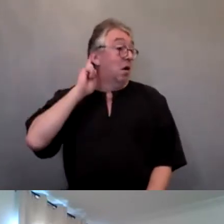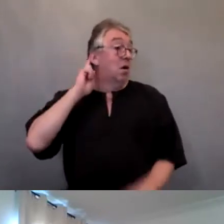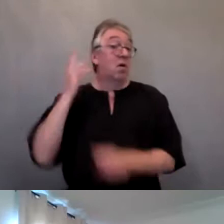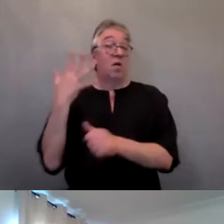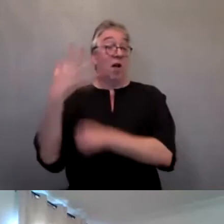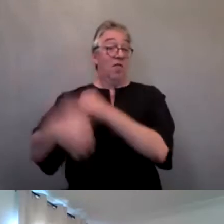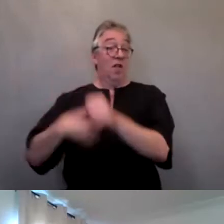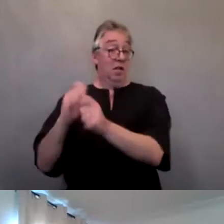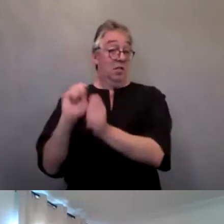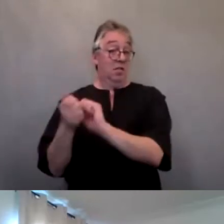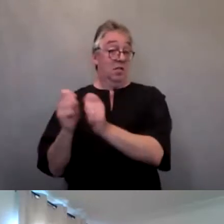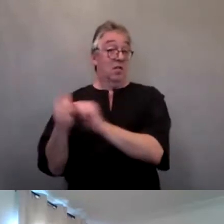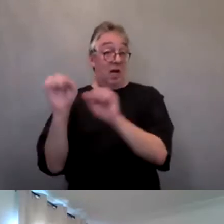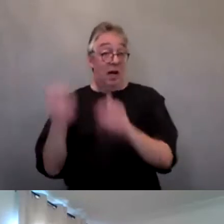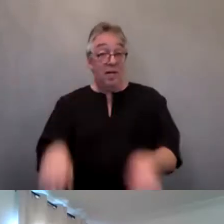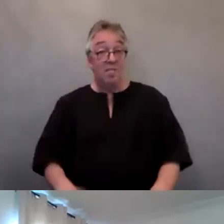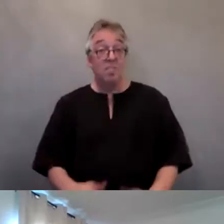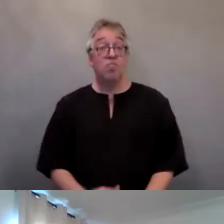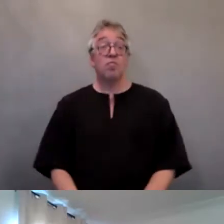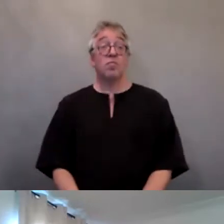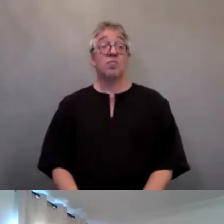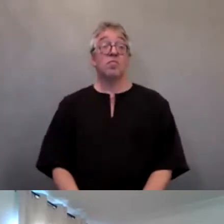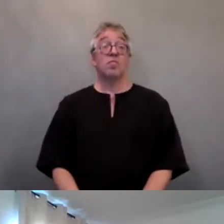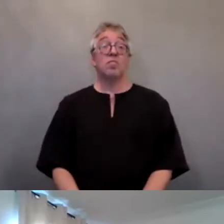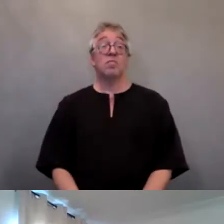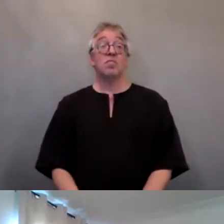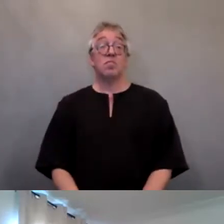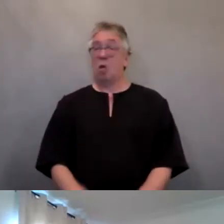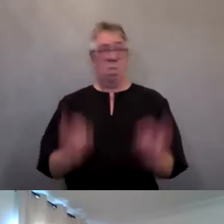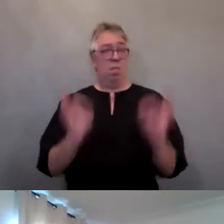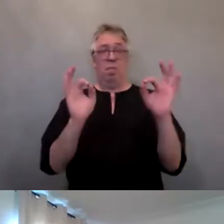change external processor,